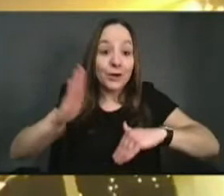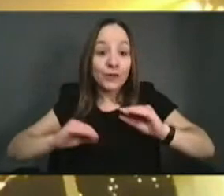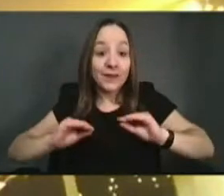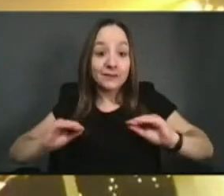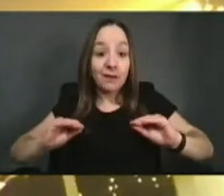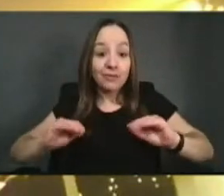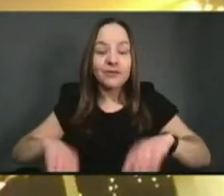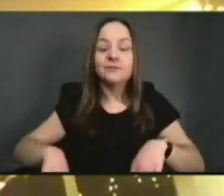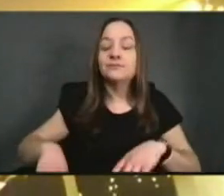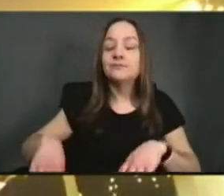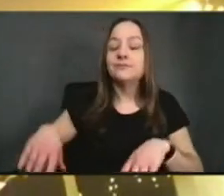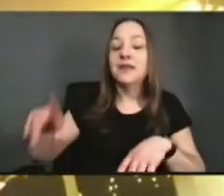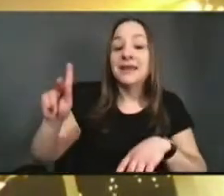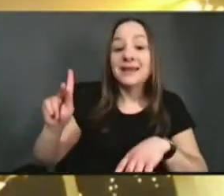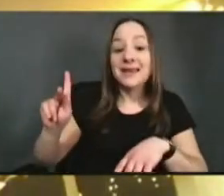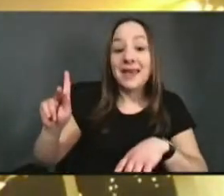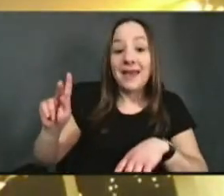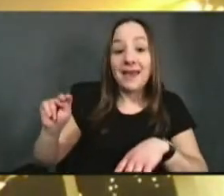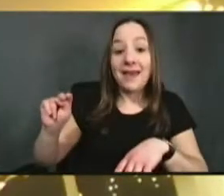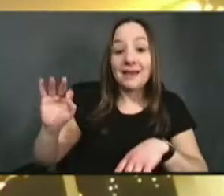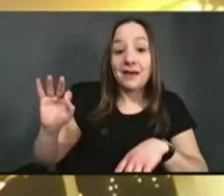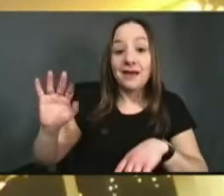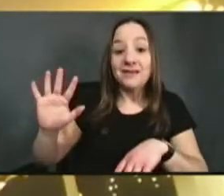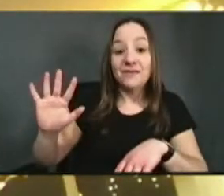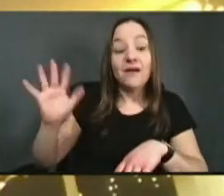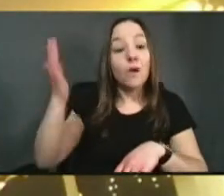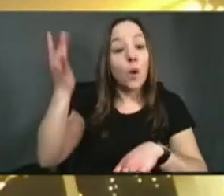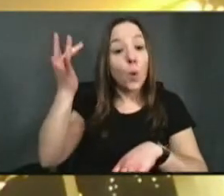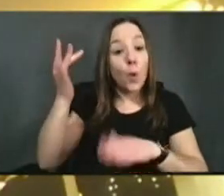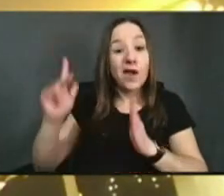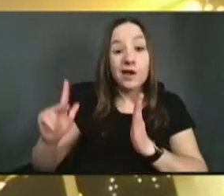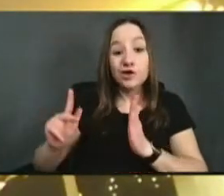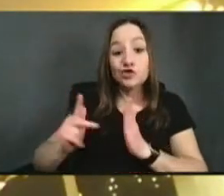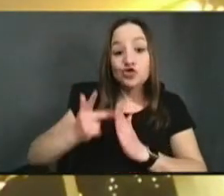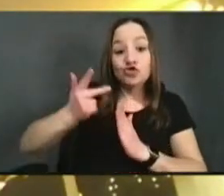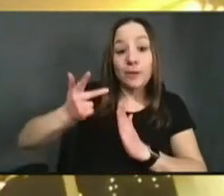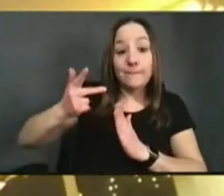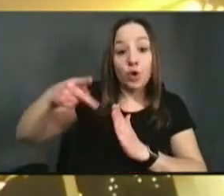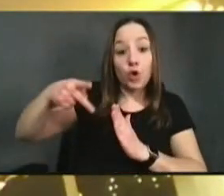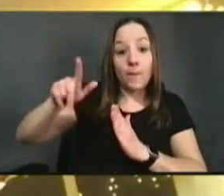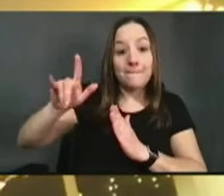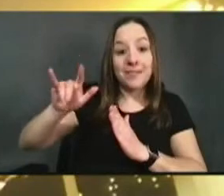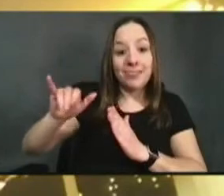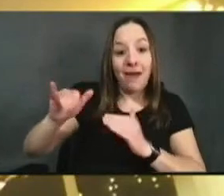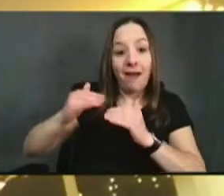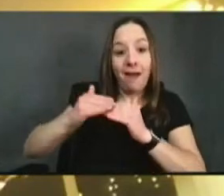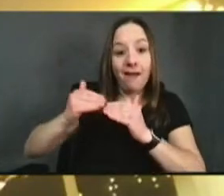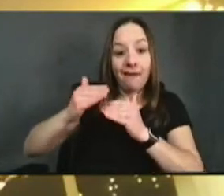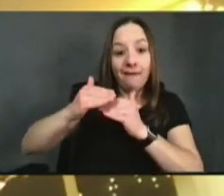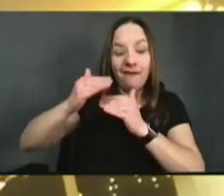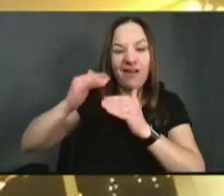mask is better than nothing at all, but that the K N 95 mask